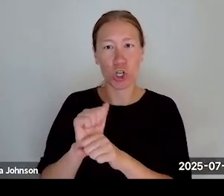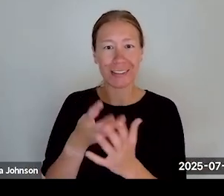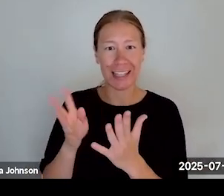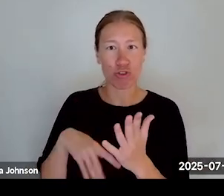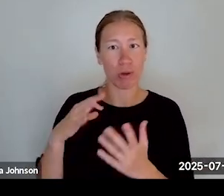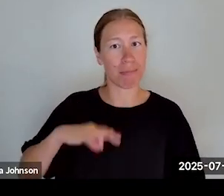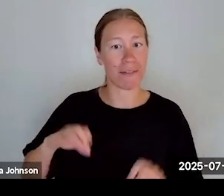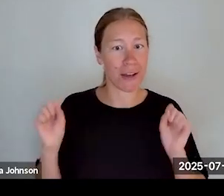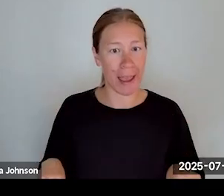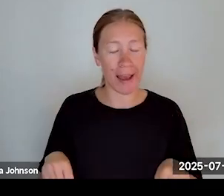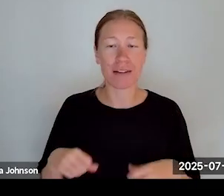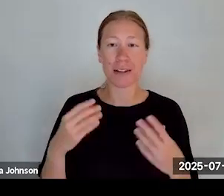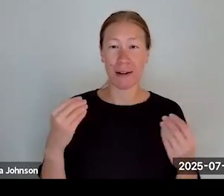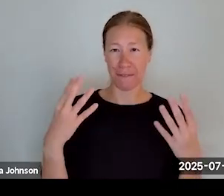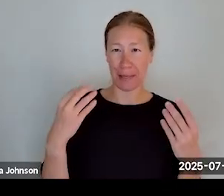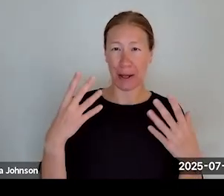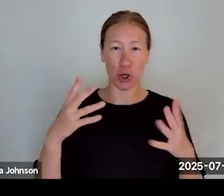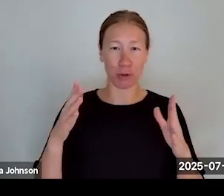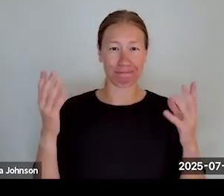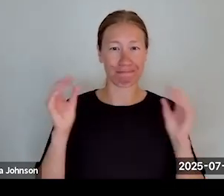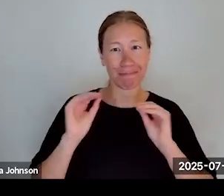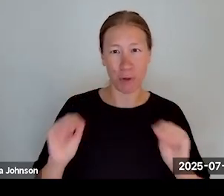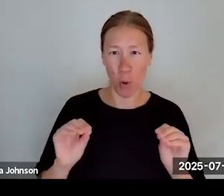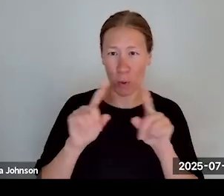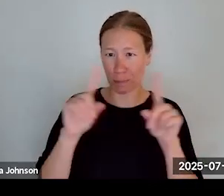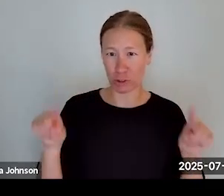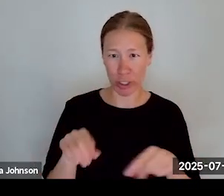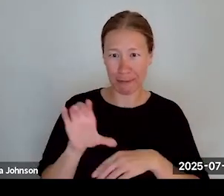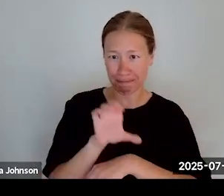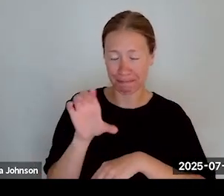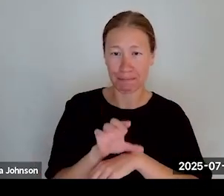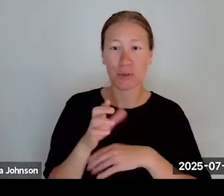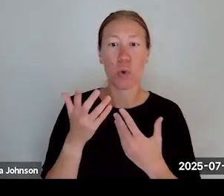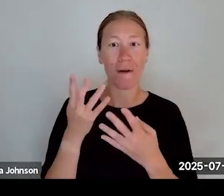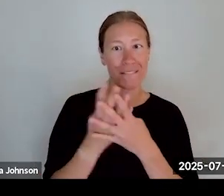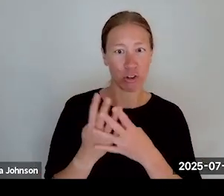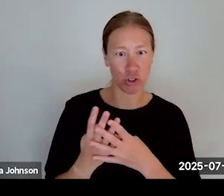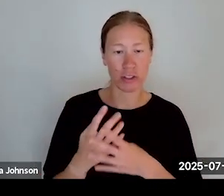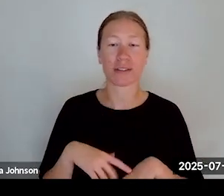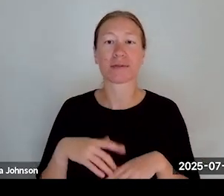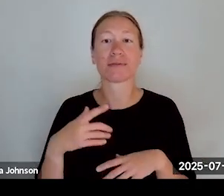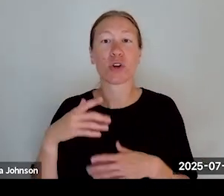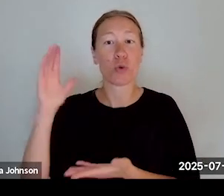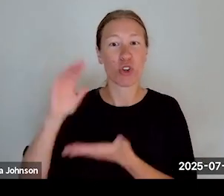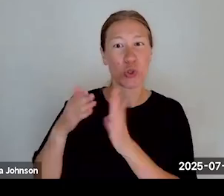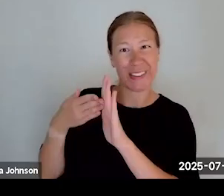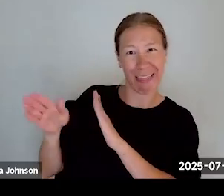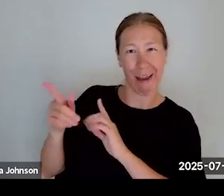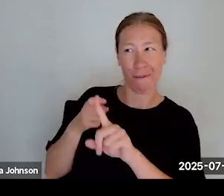reduction of glare from windows or overhead lights, access to light filtering lenses like the blue light filtering lenses